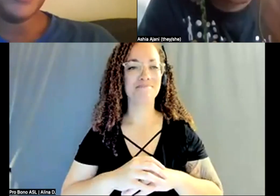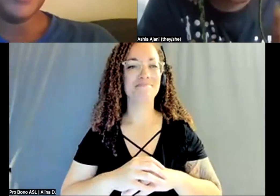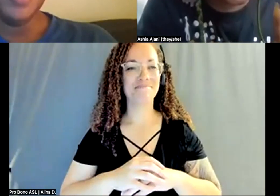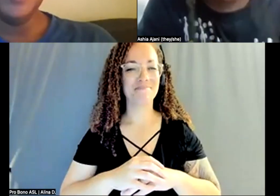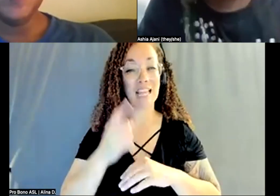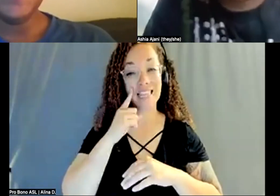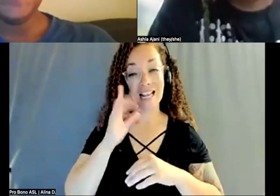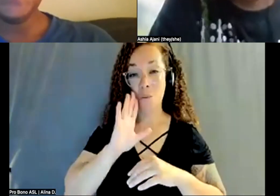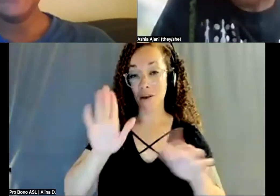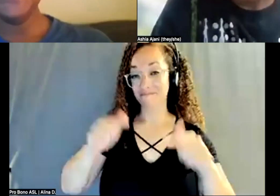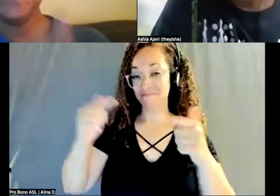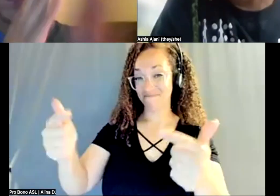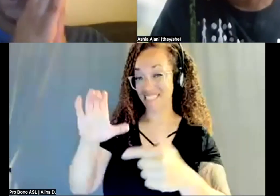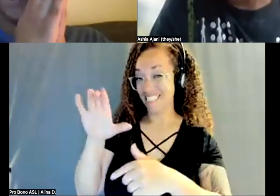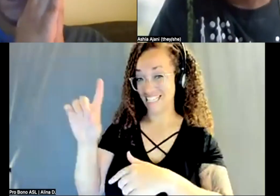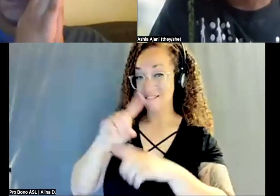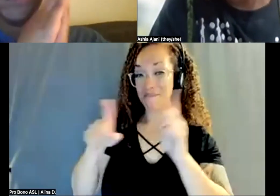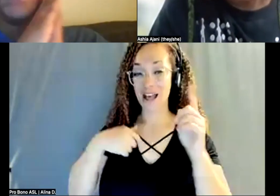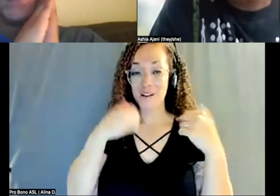I don't know what our time looks like.